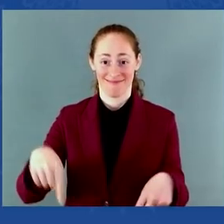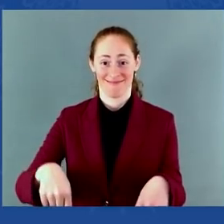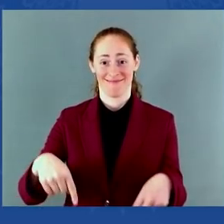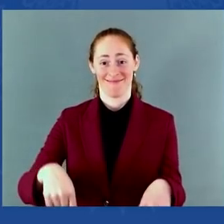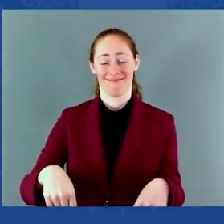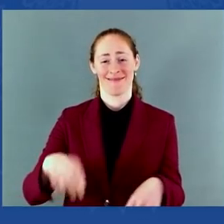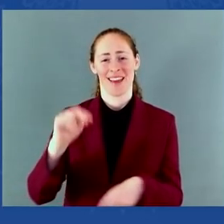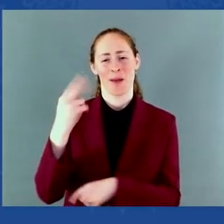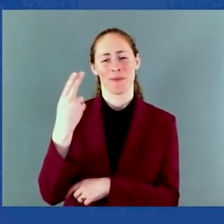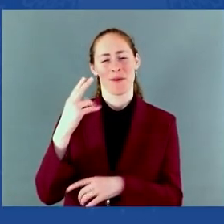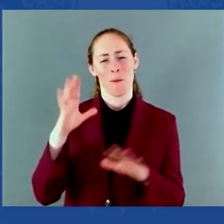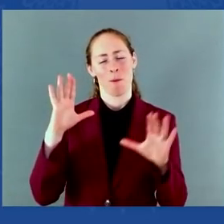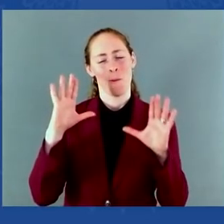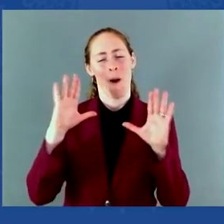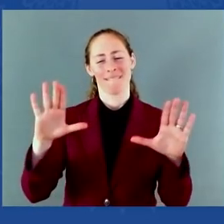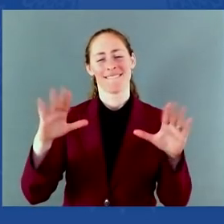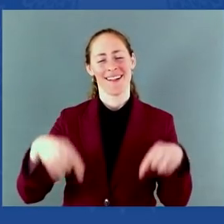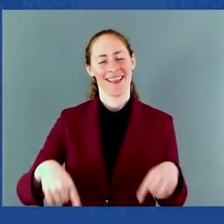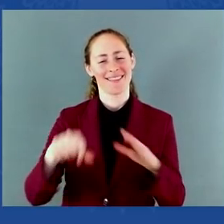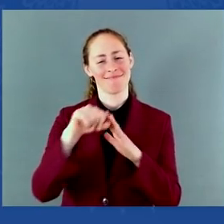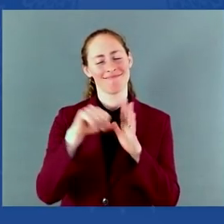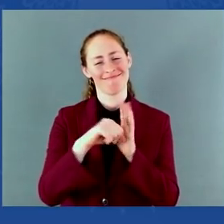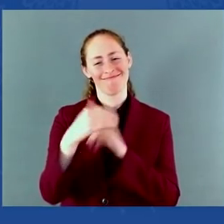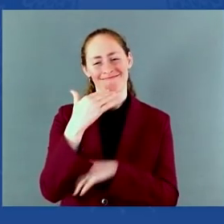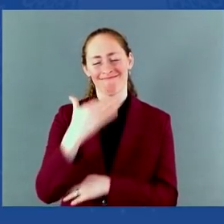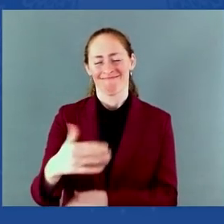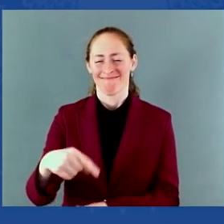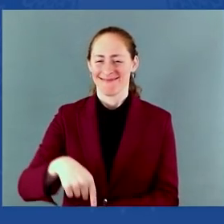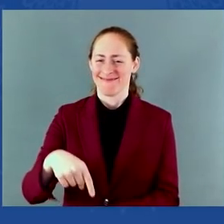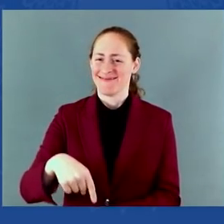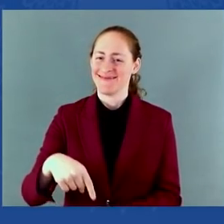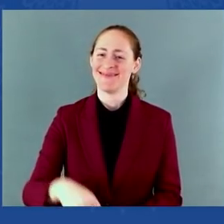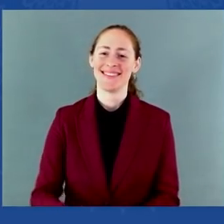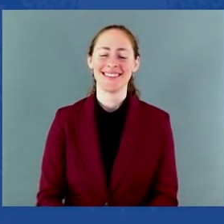Good. too.